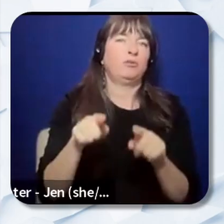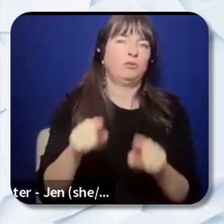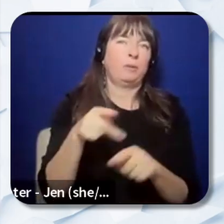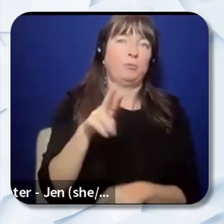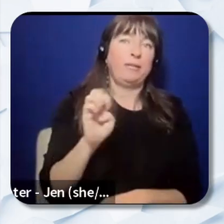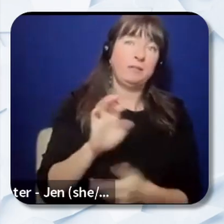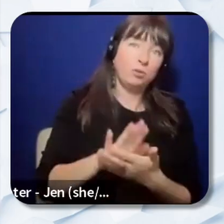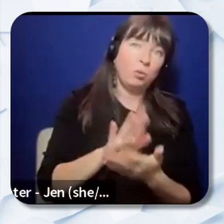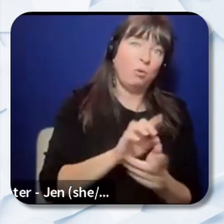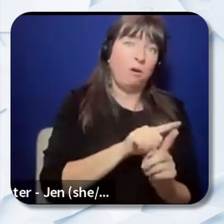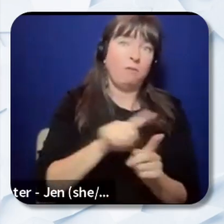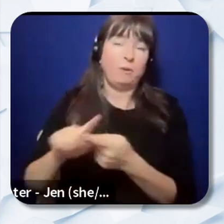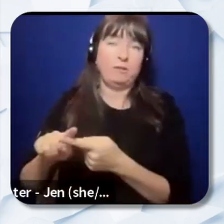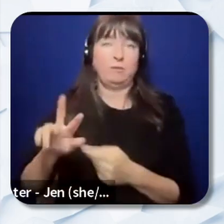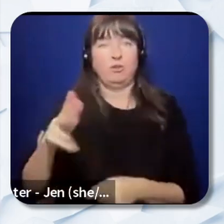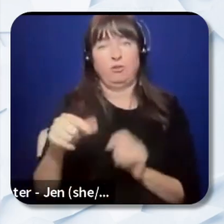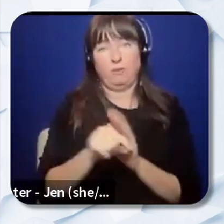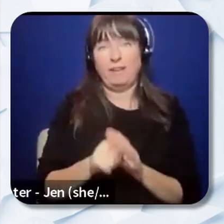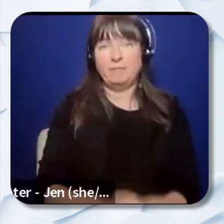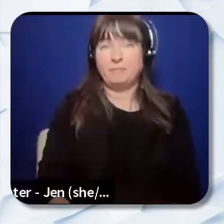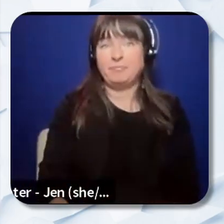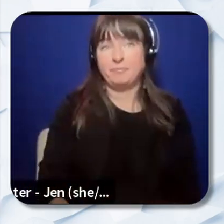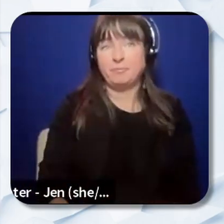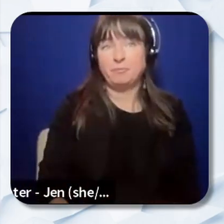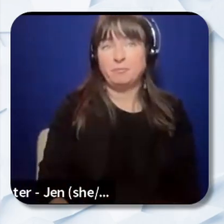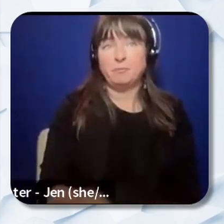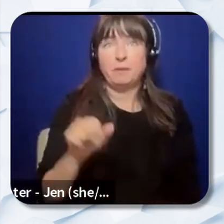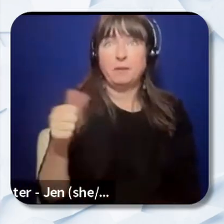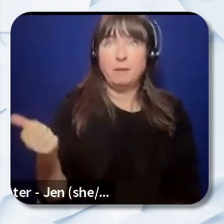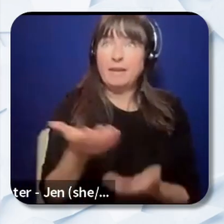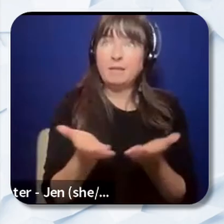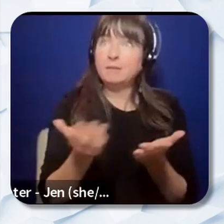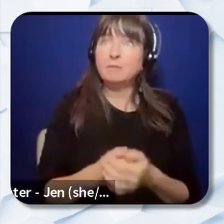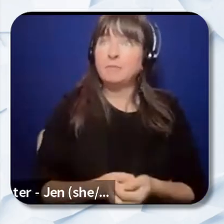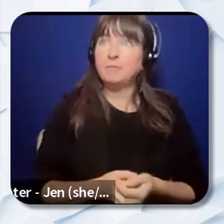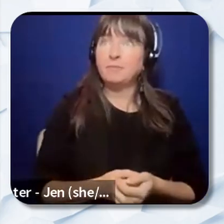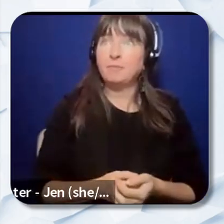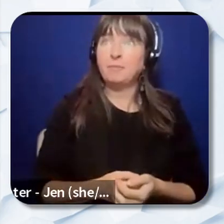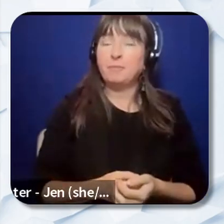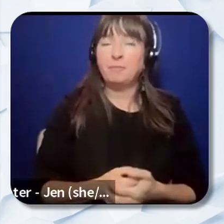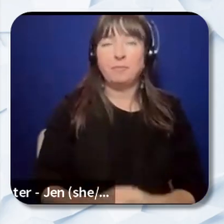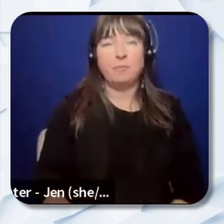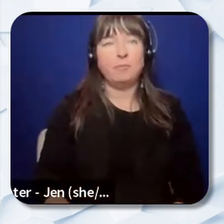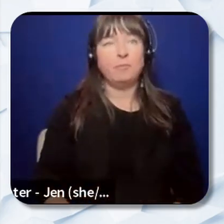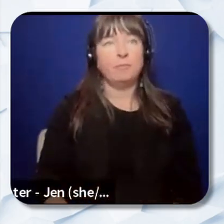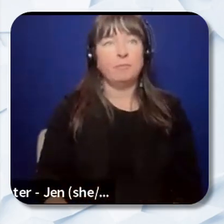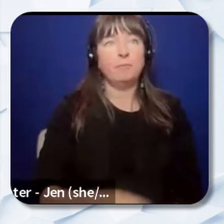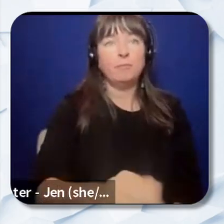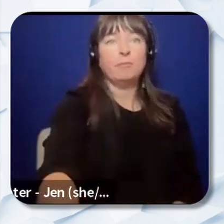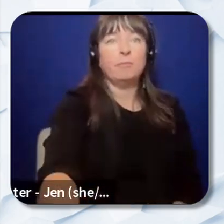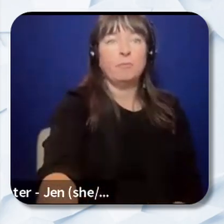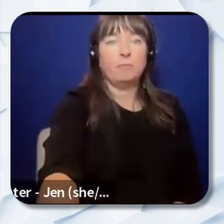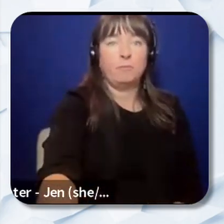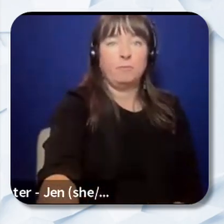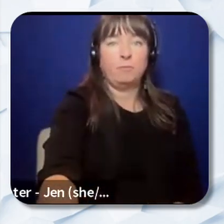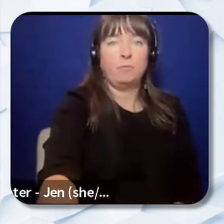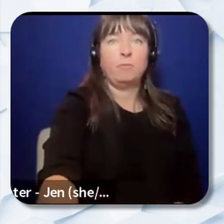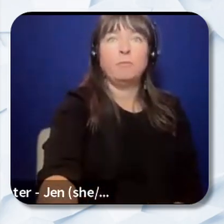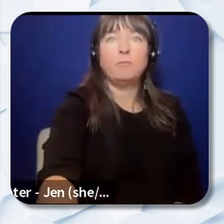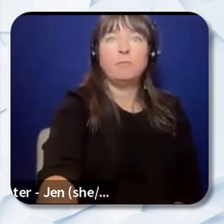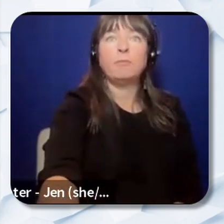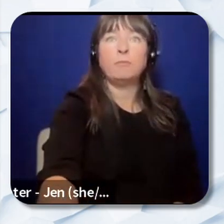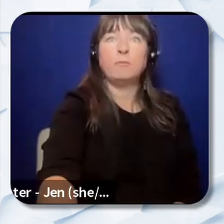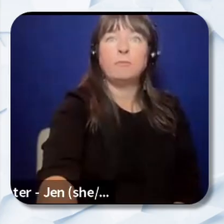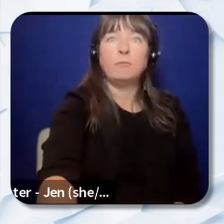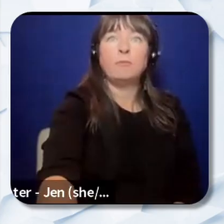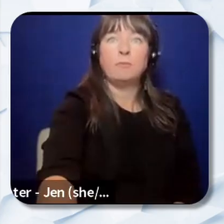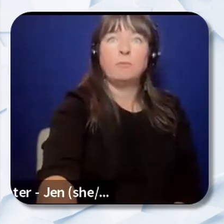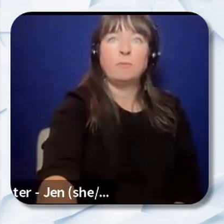all the way up to three. Great. Anybody else? Alycia McInnish: Yes yes. I love this because